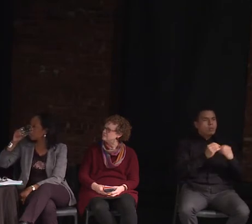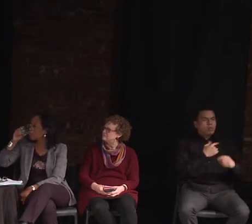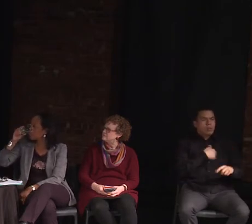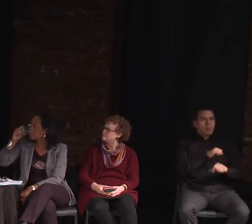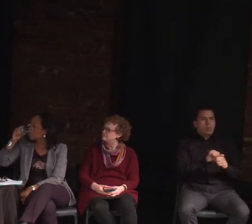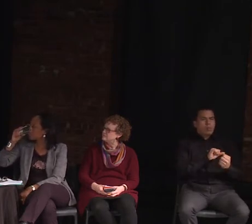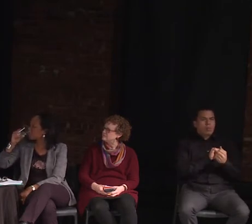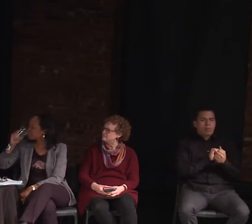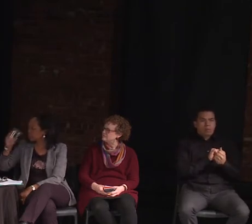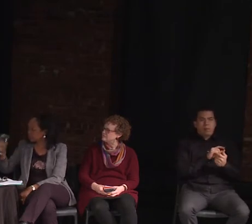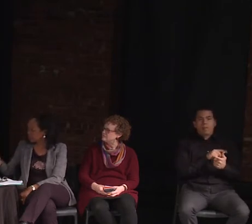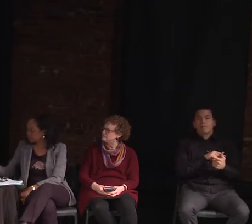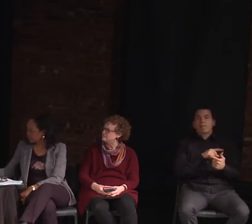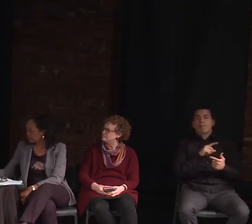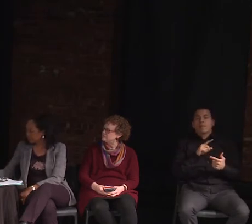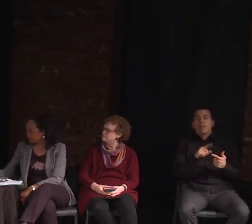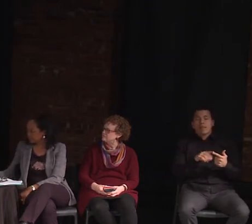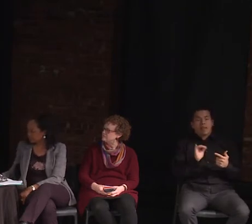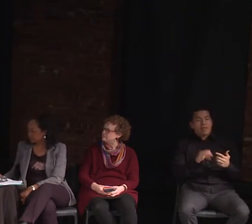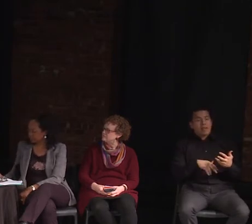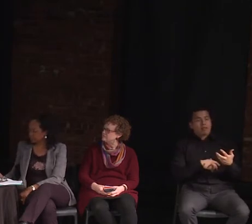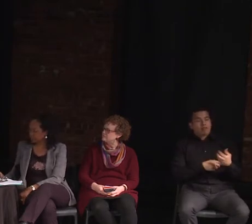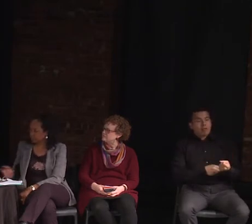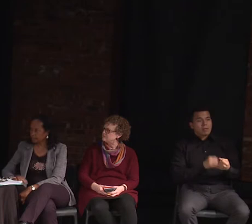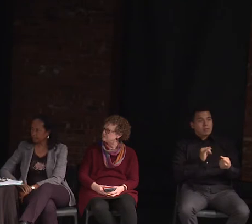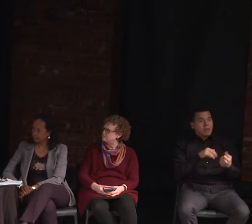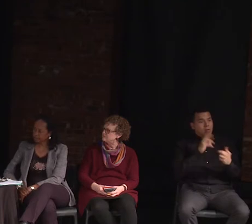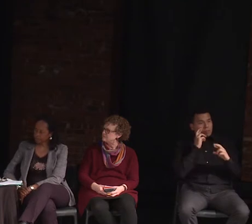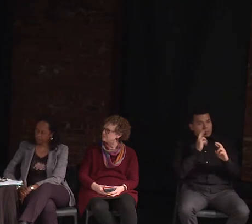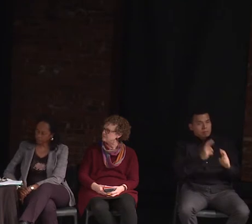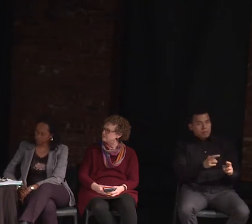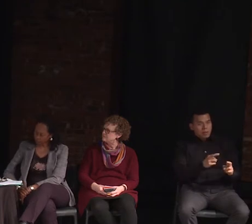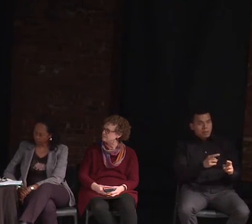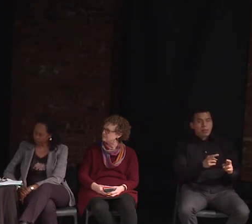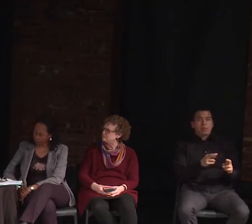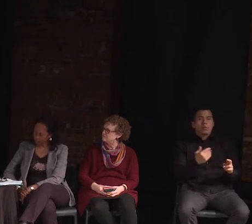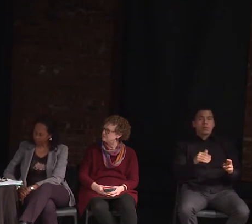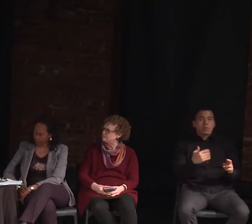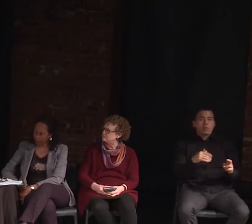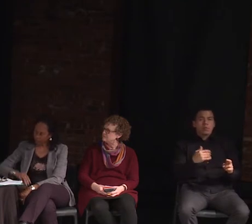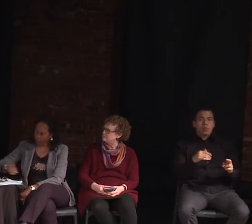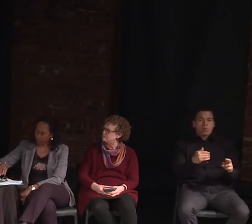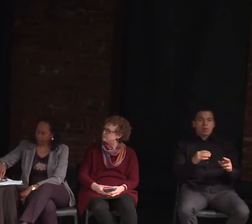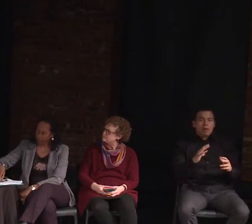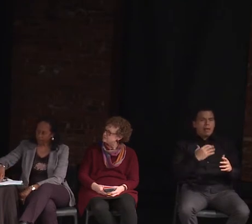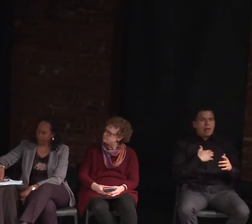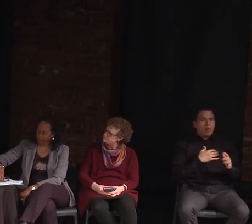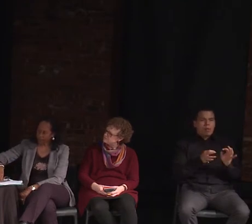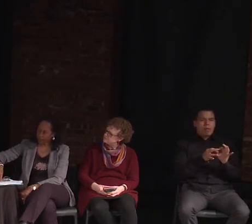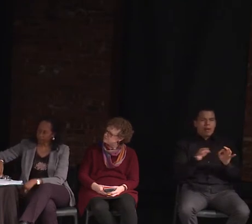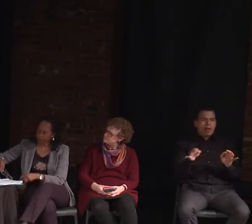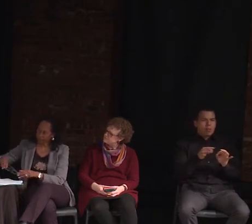Then in trying to build that trust and respect, language becomes a real sticking point in the work that we do.